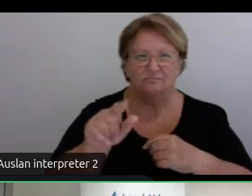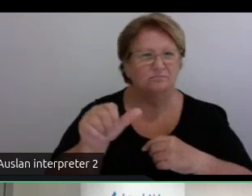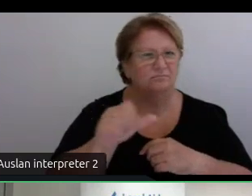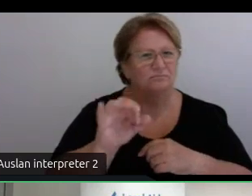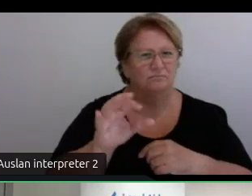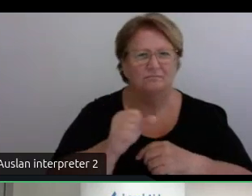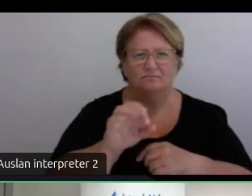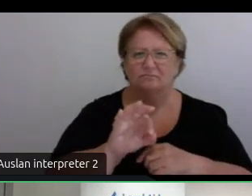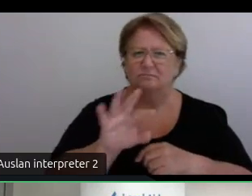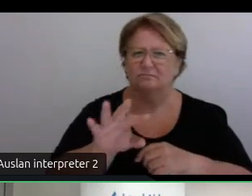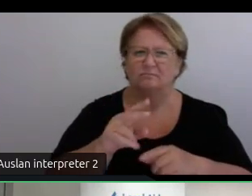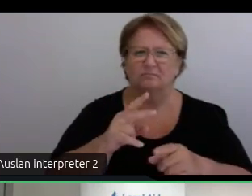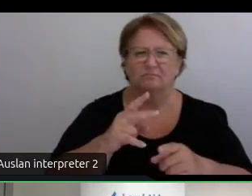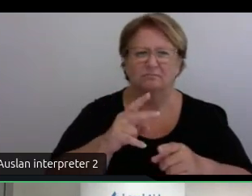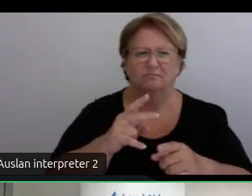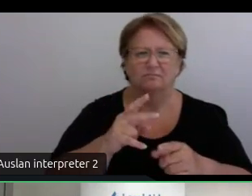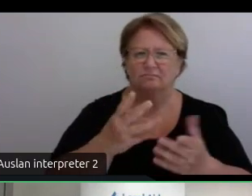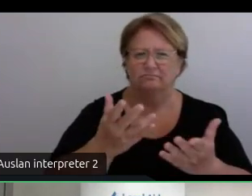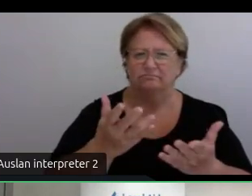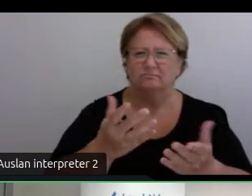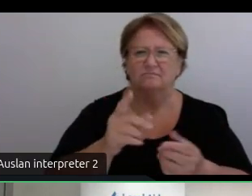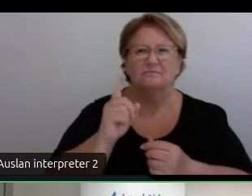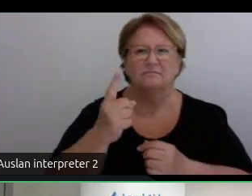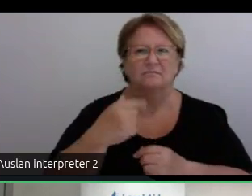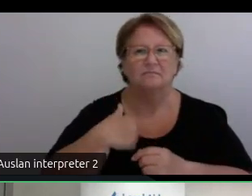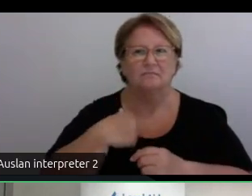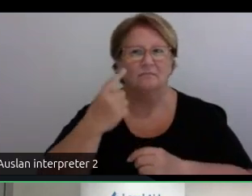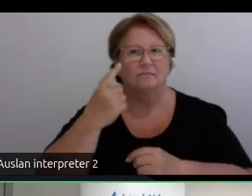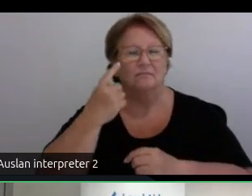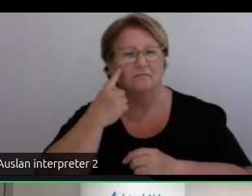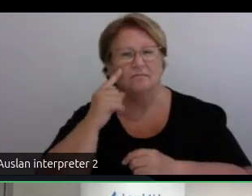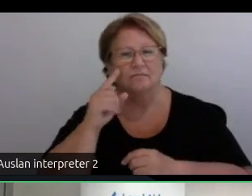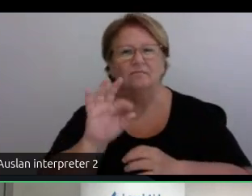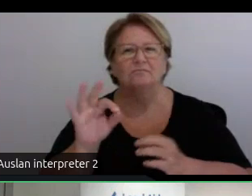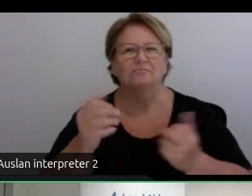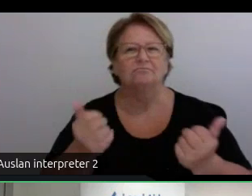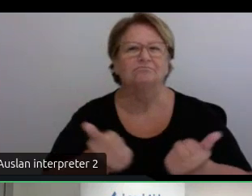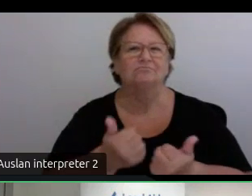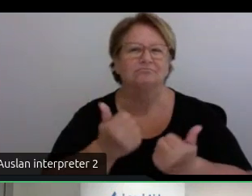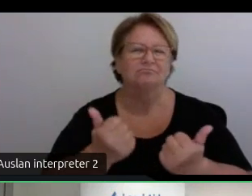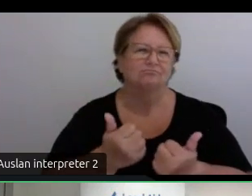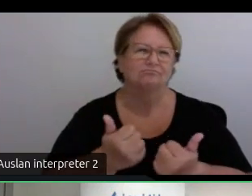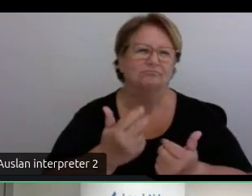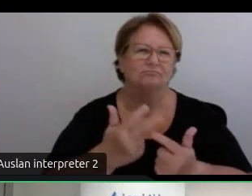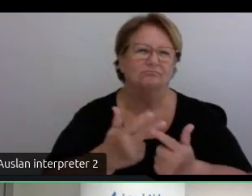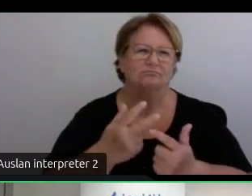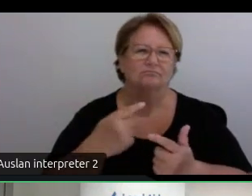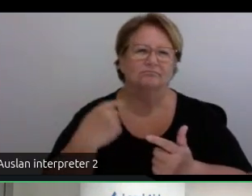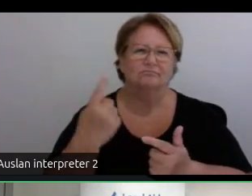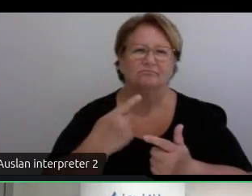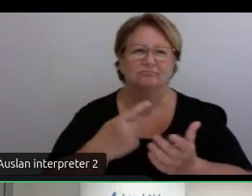to pay any money to go through a free process. But I think there's just not enough of us helpers to